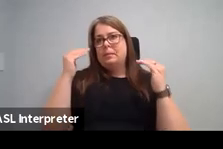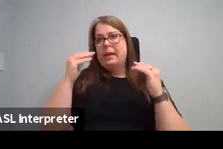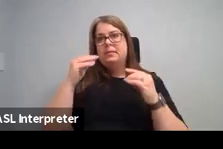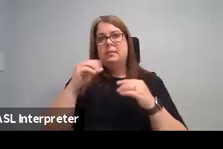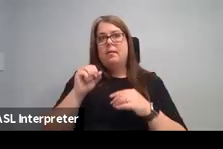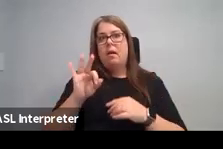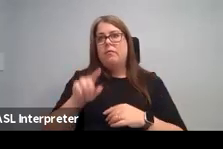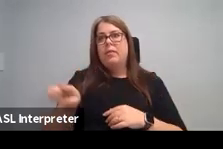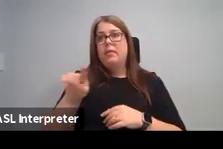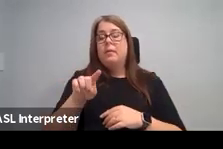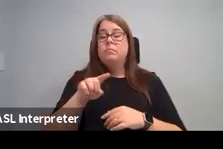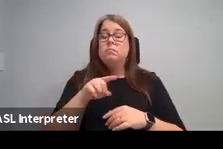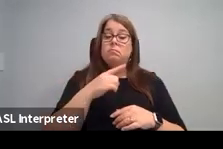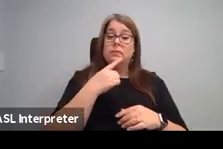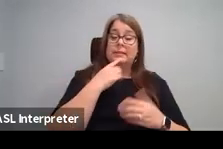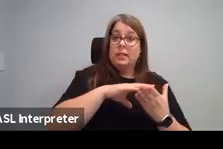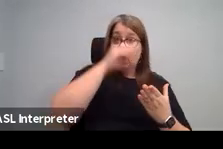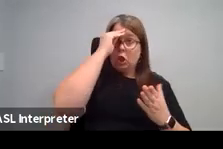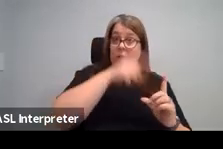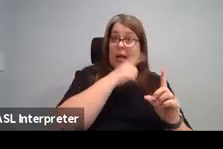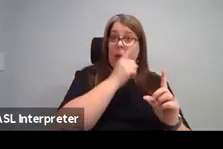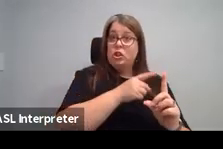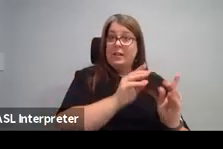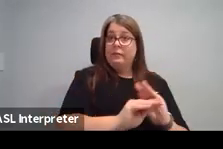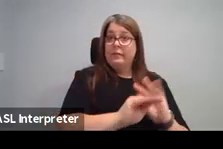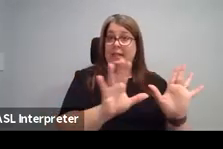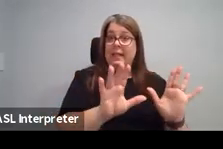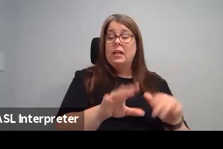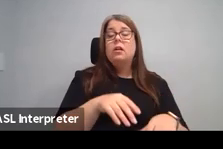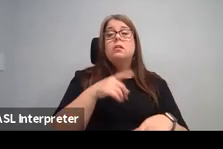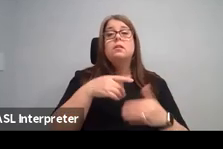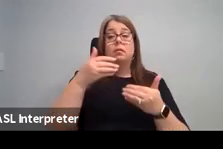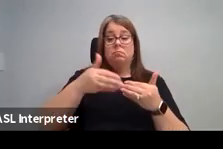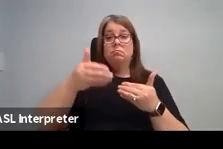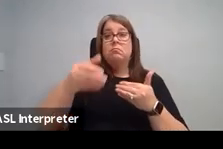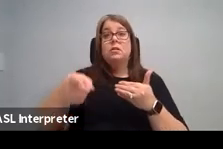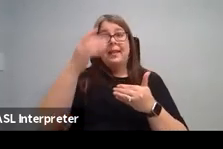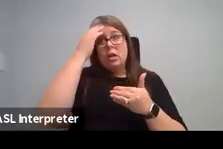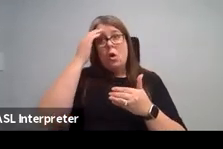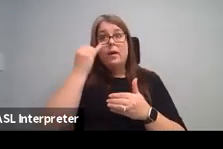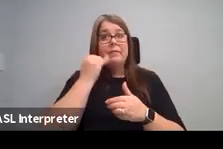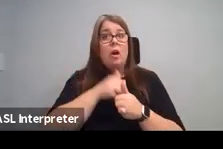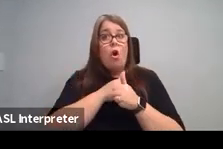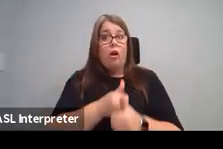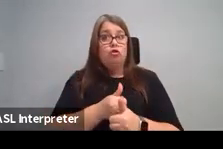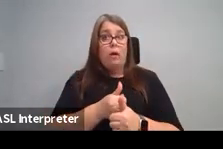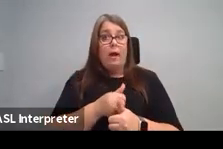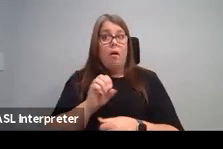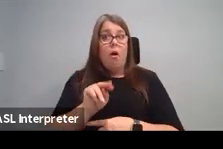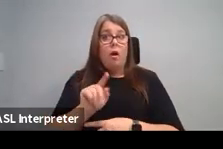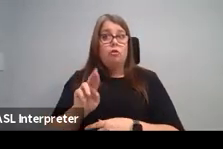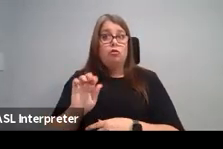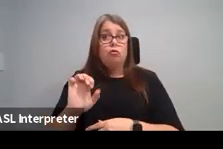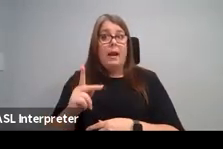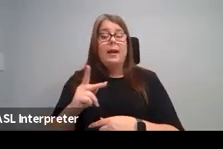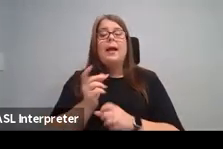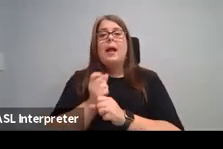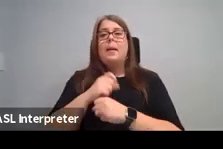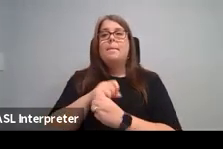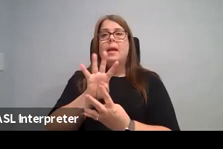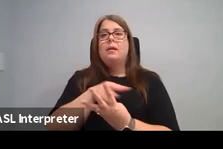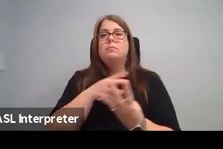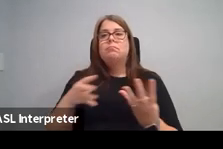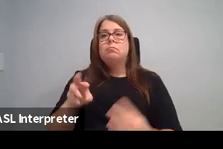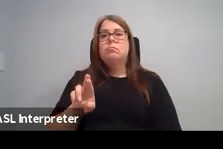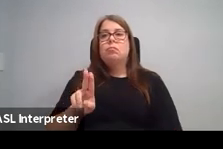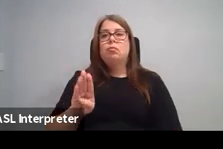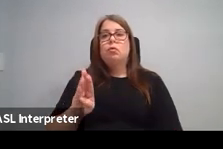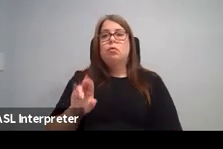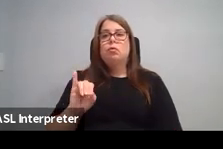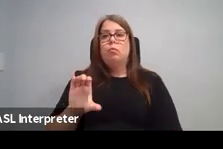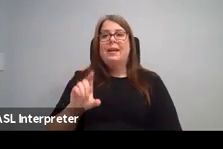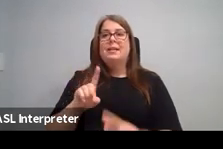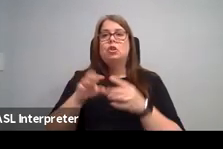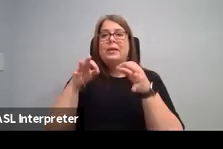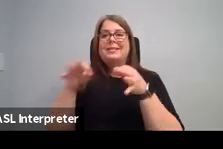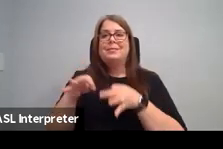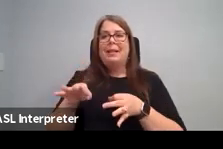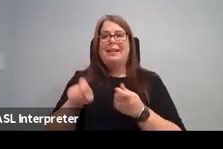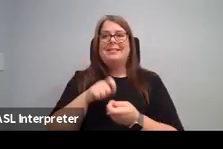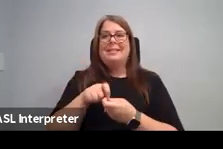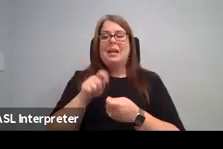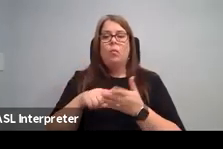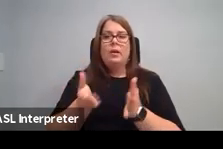Jewyl Alderson Clarke, SDCOE: You want to build in checks for understanding so they know if they're on track to where they're going and you want to create rubrics along the way so that those outline what you're asking of them and what a good product looks like.